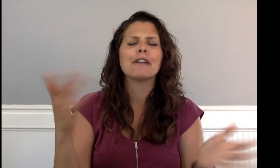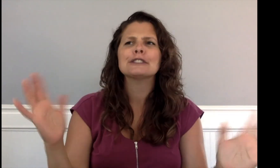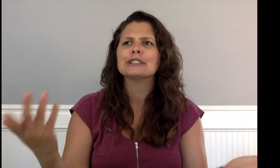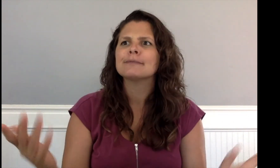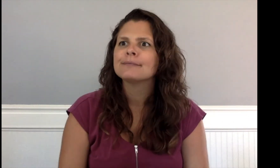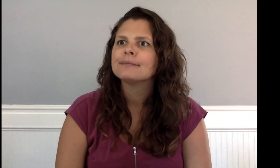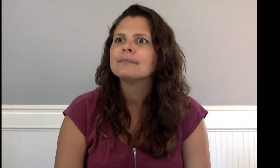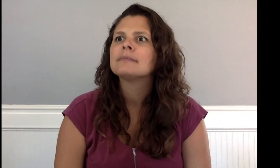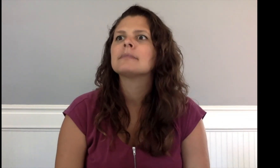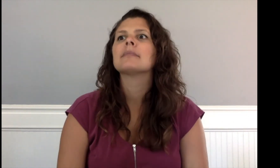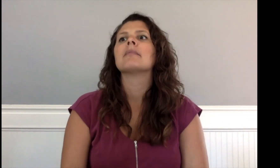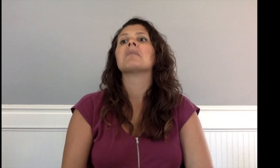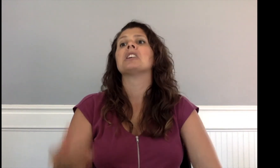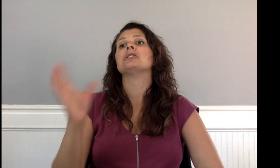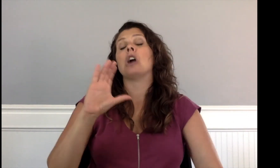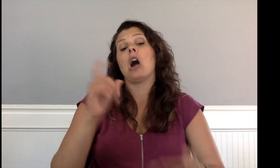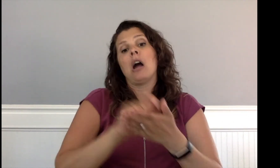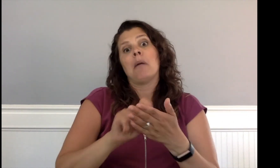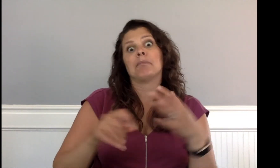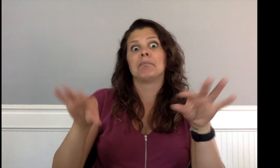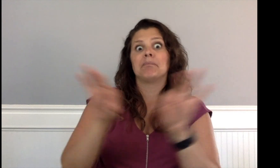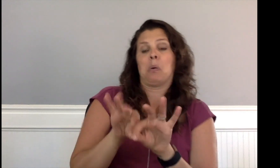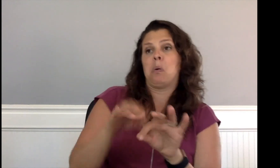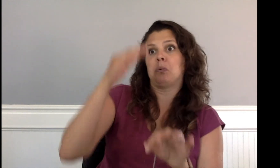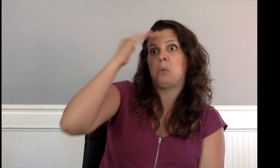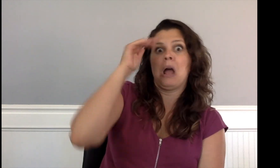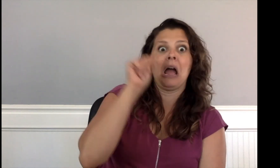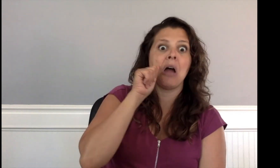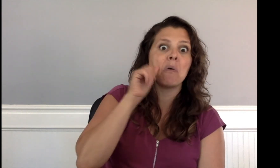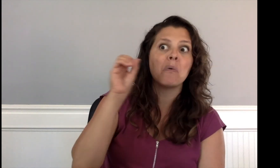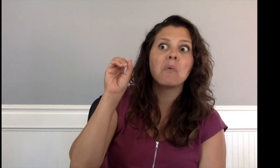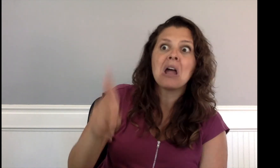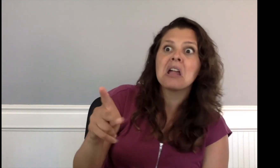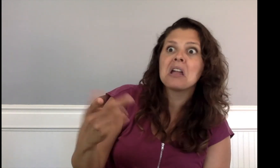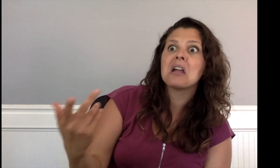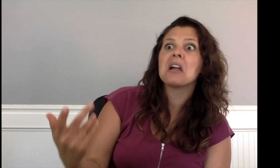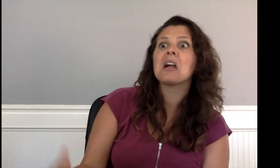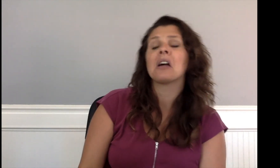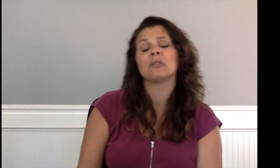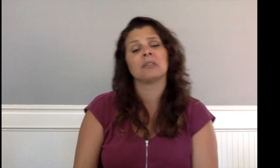"At least we know Aggie is okay," Charlie wrote.